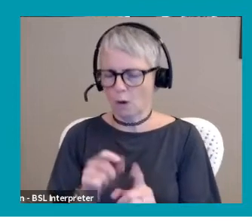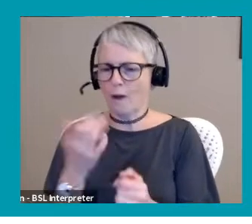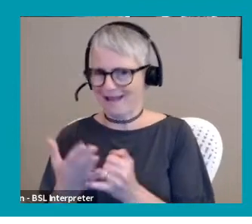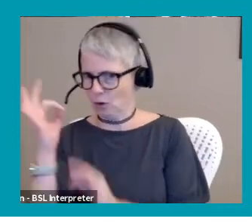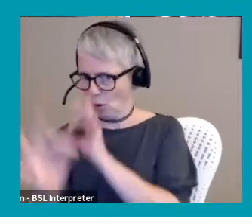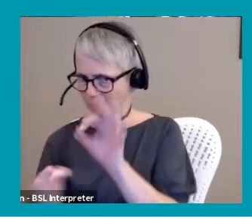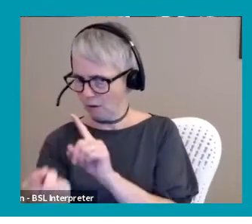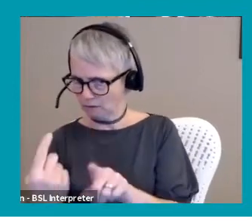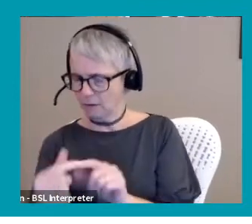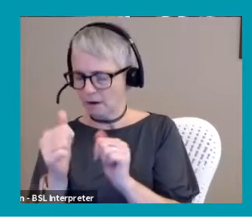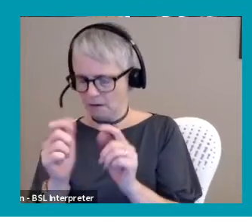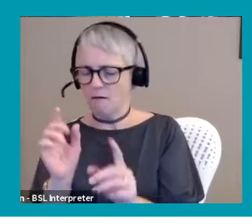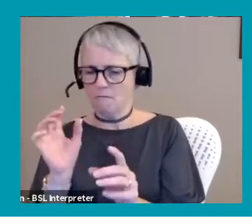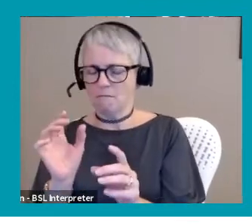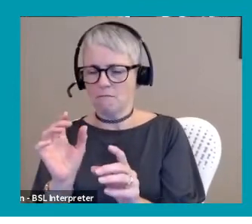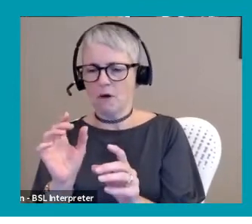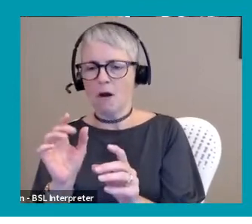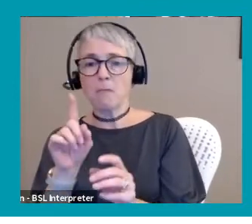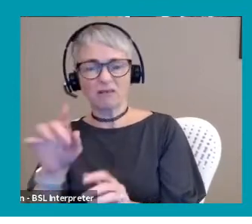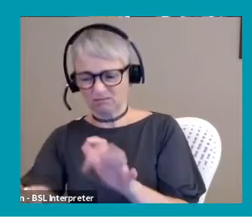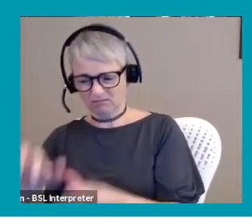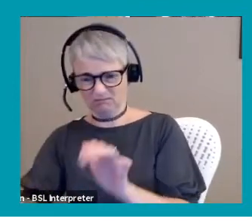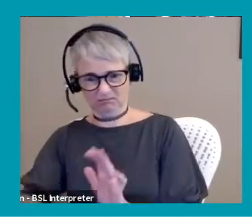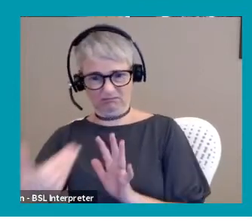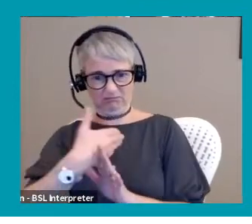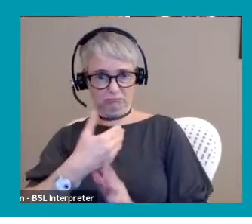session but if you want to use the chat box feel free to do so.